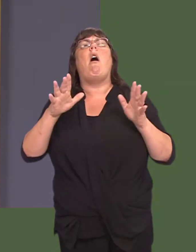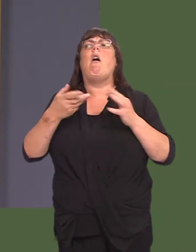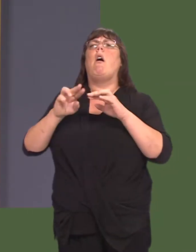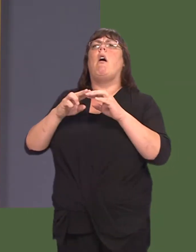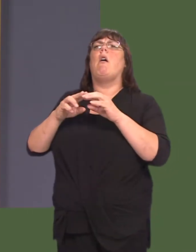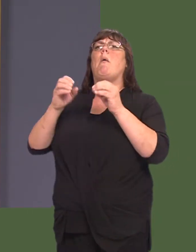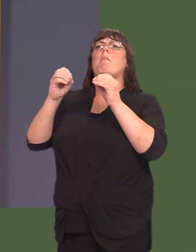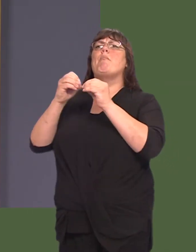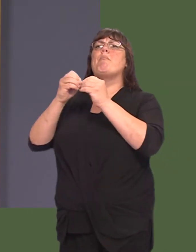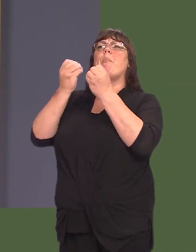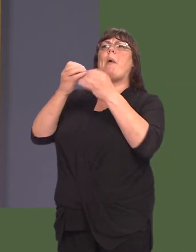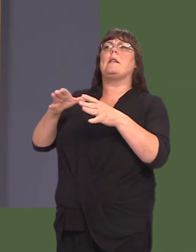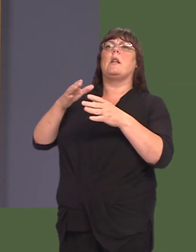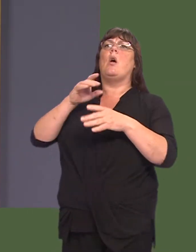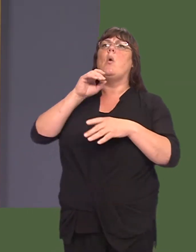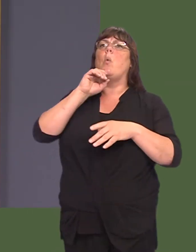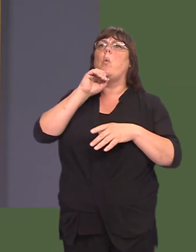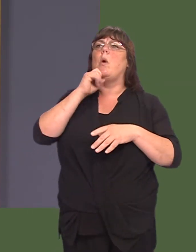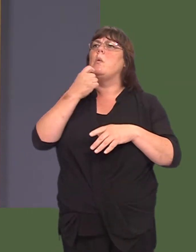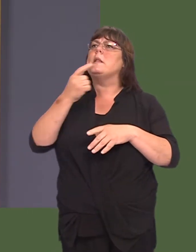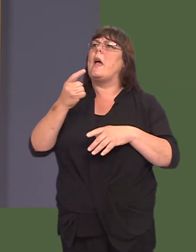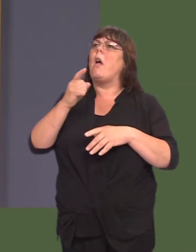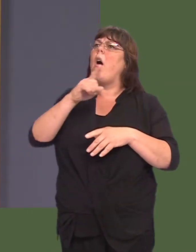to turn away potential doctors and nurses from the United Kingdom.